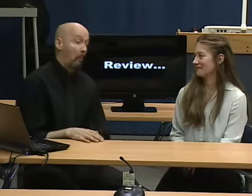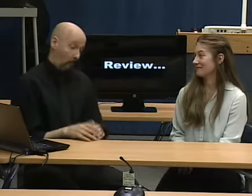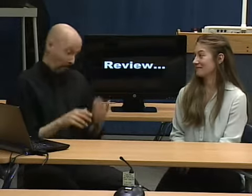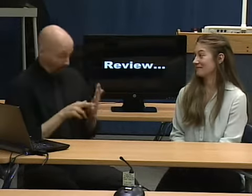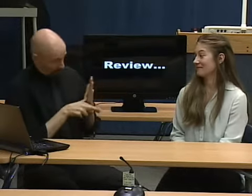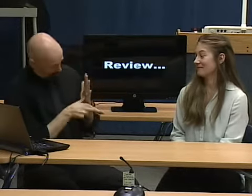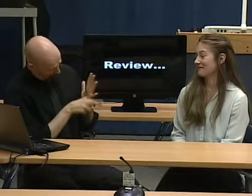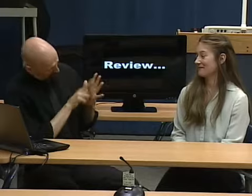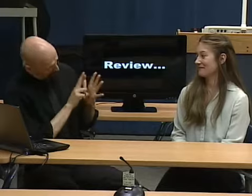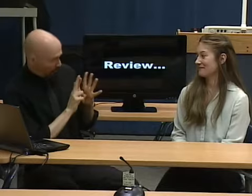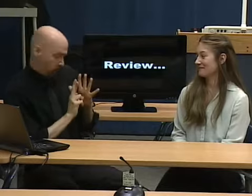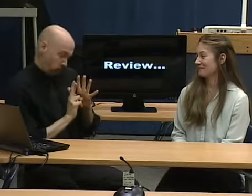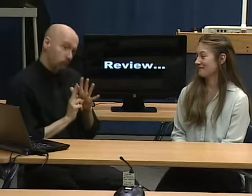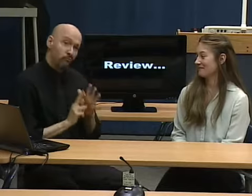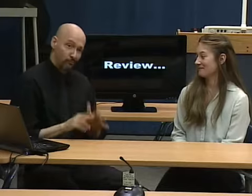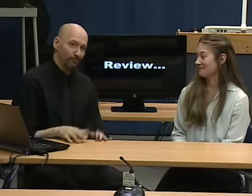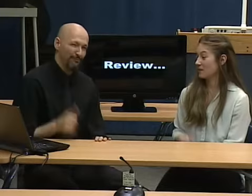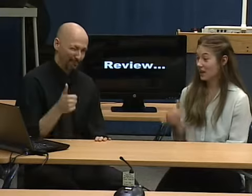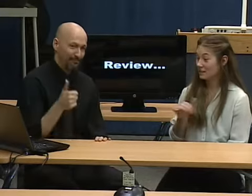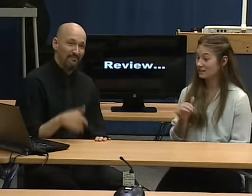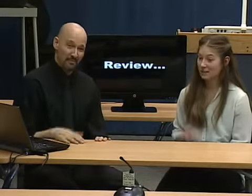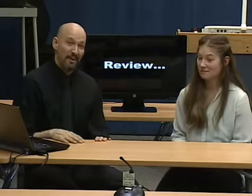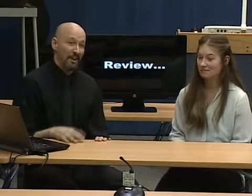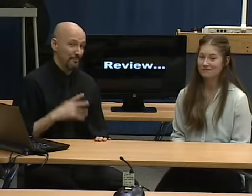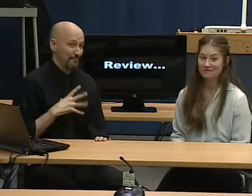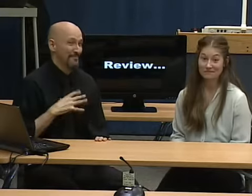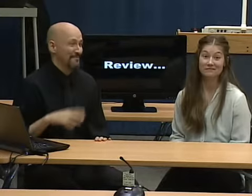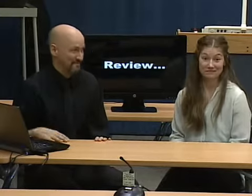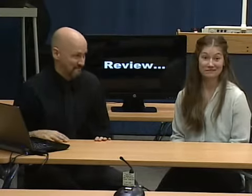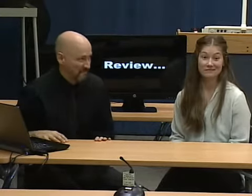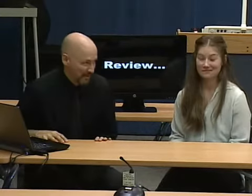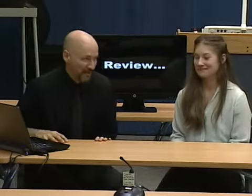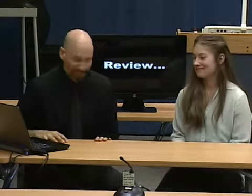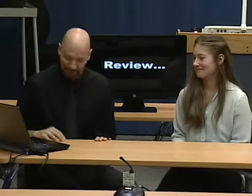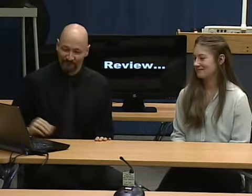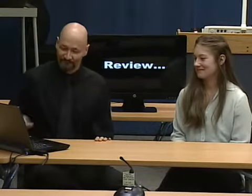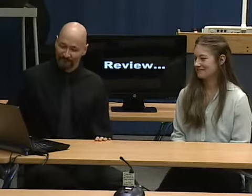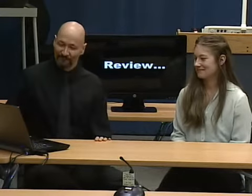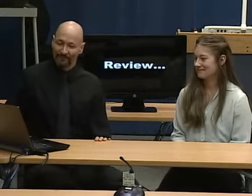"Ooooh, 'review.'" I did, too! Cool!